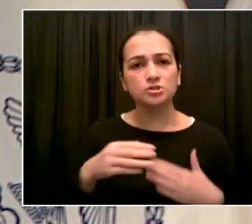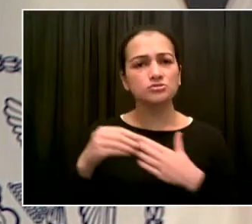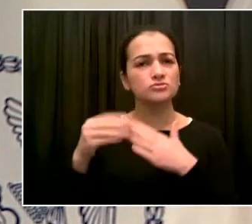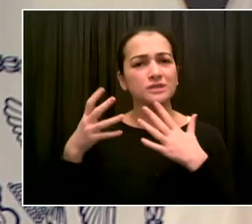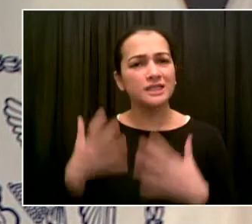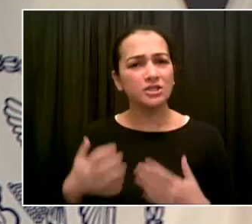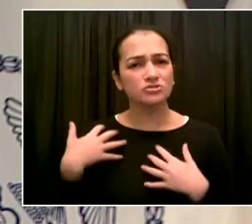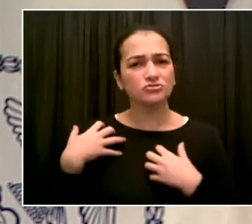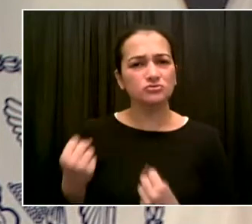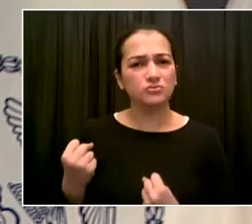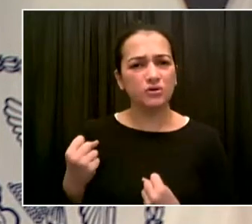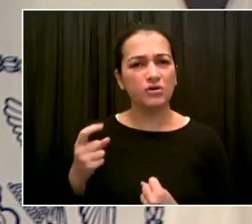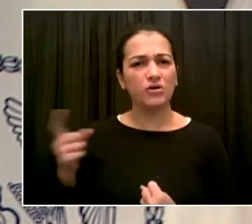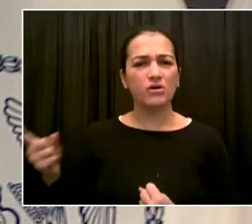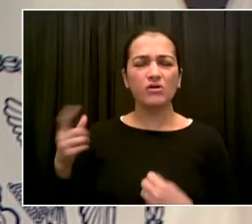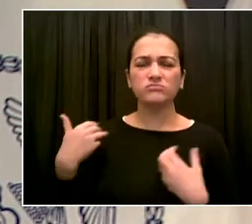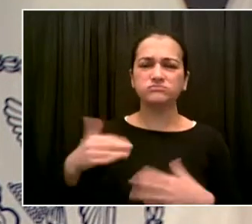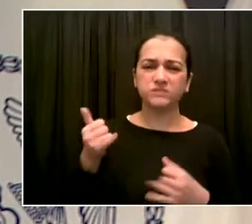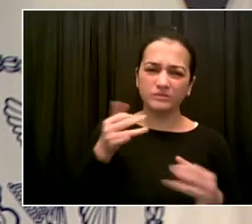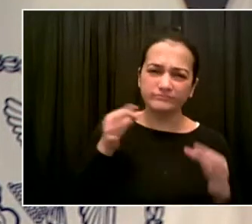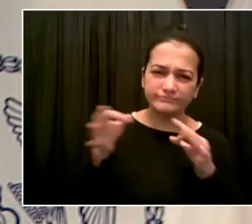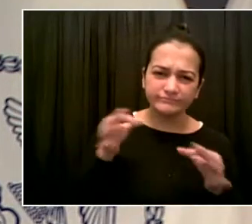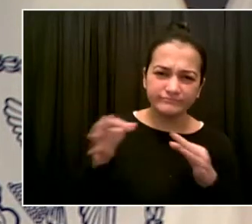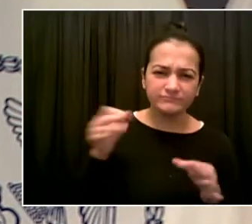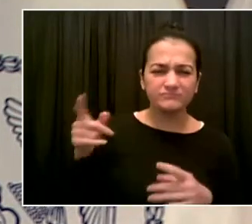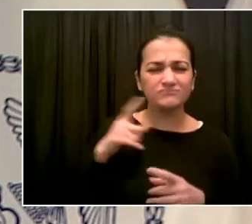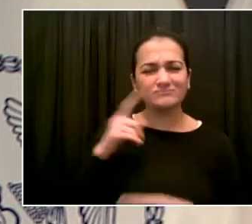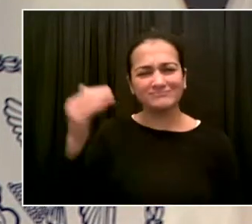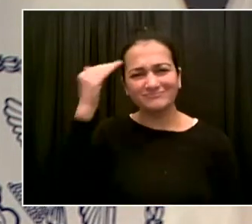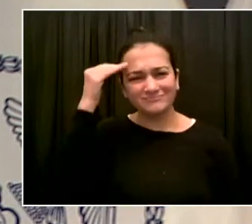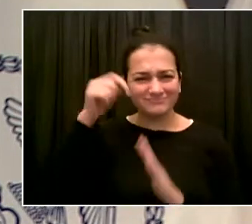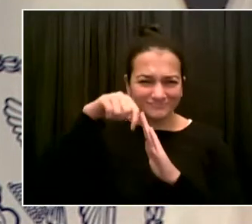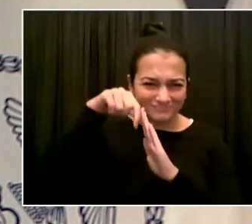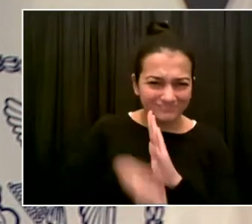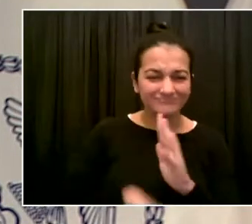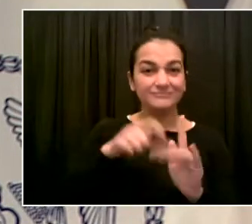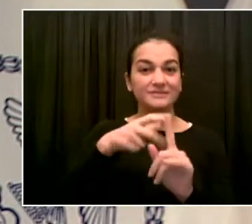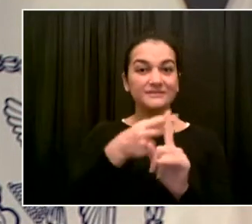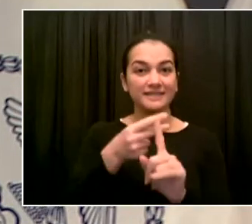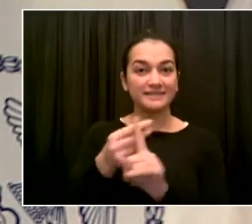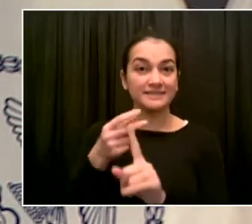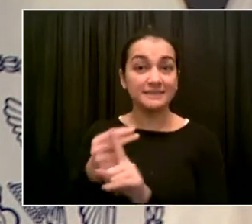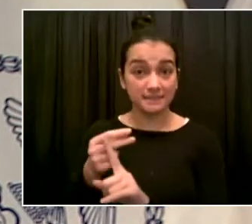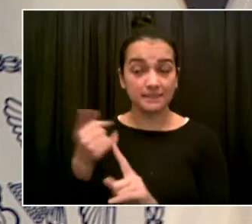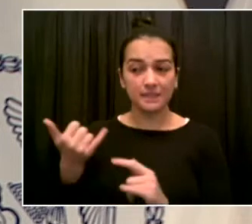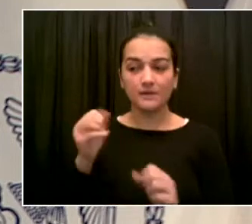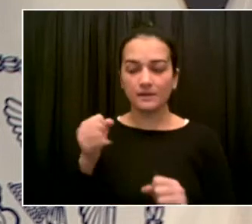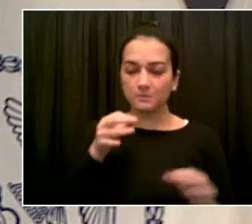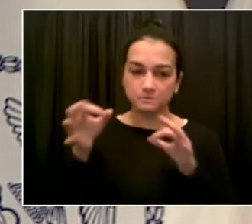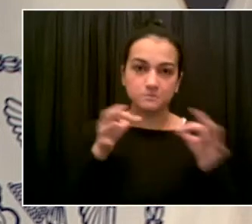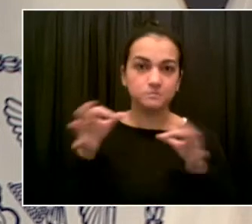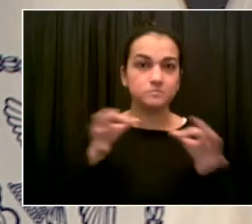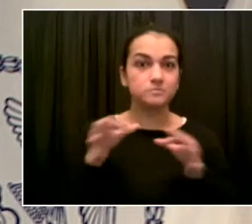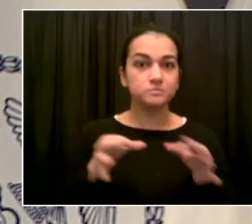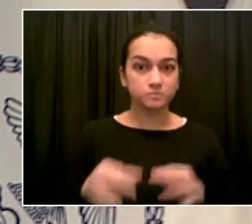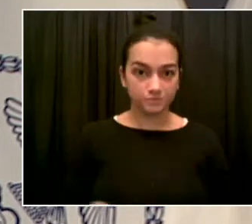SOMEONE WHO HAS BEEN AT THE GREAT ROOTS SPREADING THE MESSAGE LEAVING THE VACCINATION EFFORTS TO MAK E SURE PEOPLE ARE